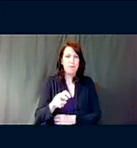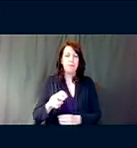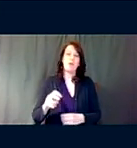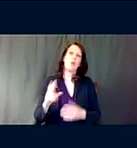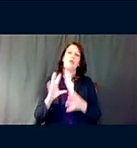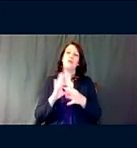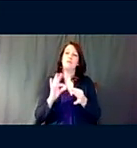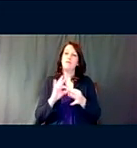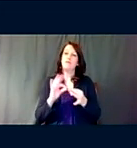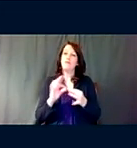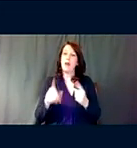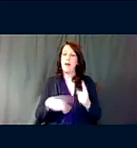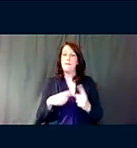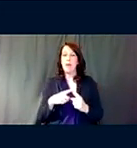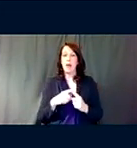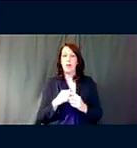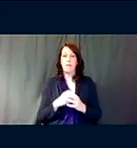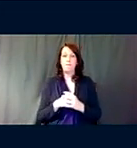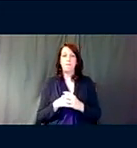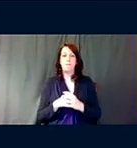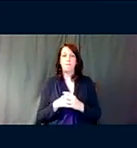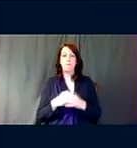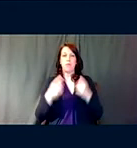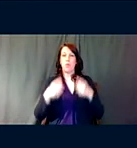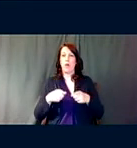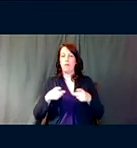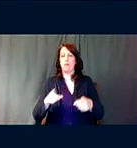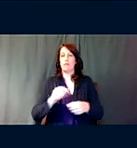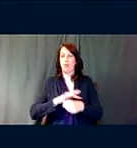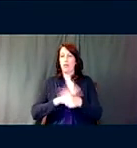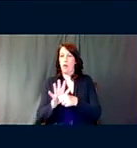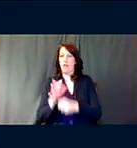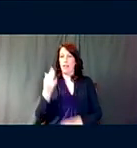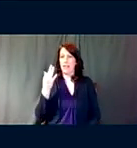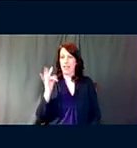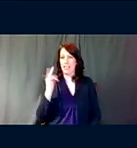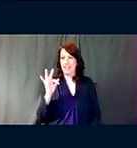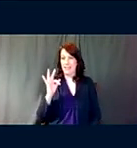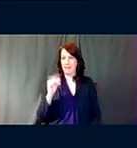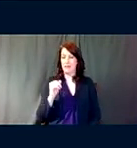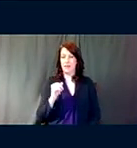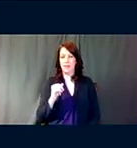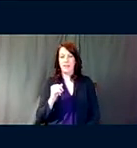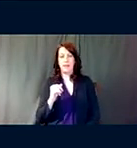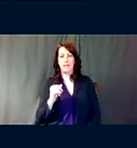WANT TO TALK TO YOU ABOUT WHAT HAPPENS DURING COVID-19.